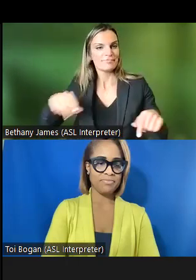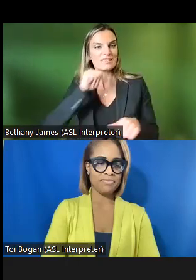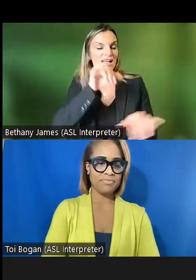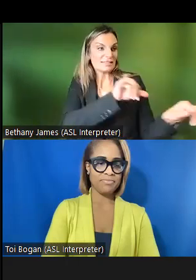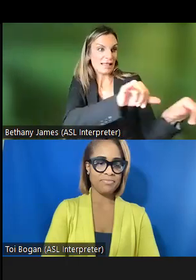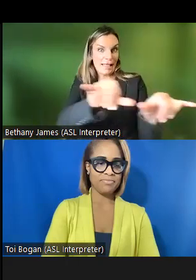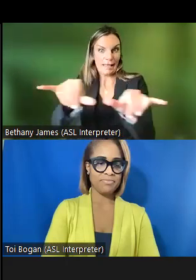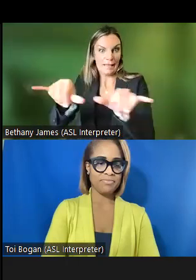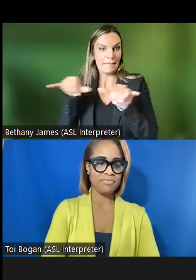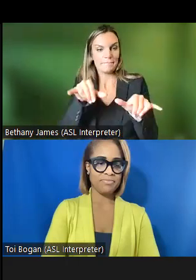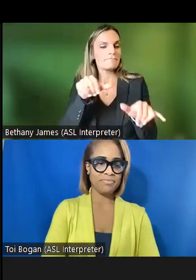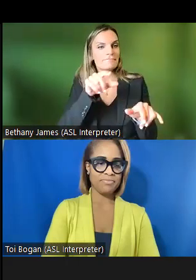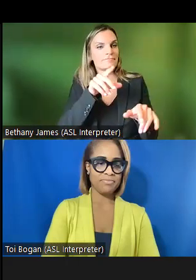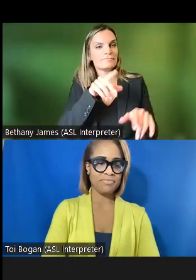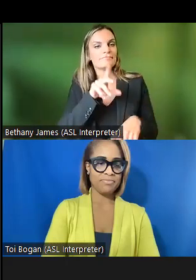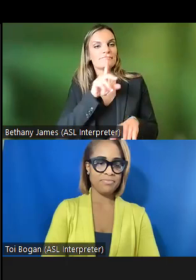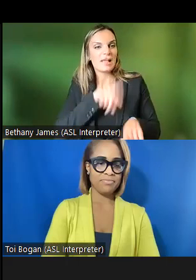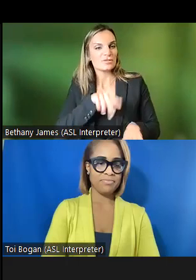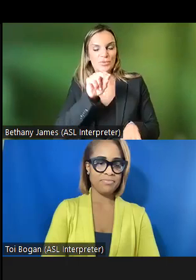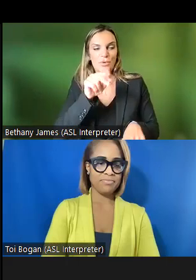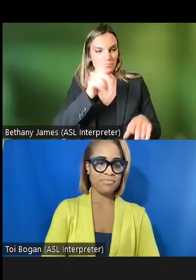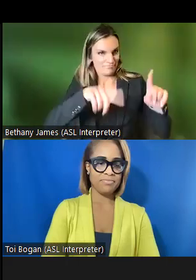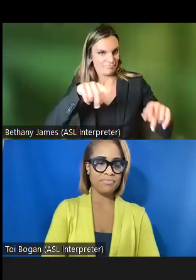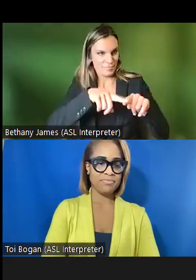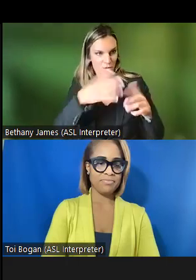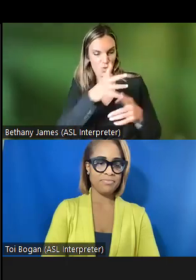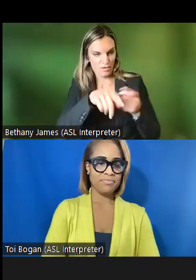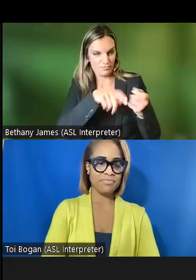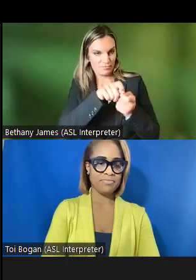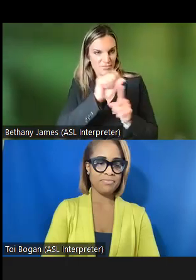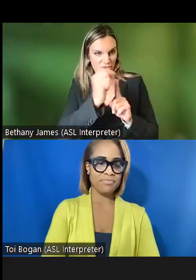When you do an individualized assessment to see if what's being requested may result in